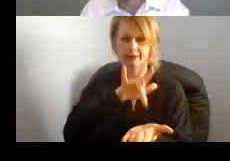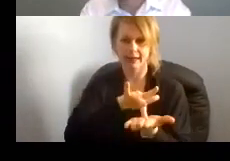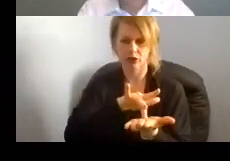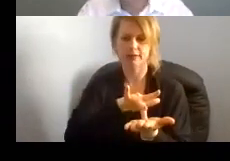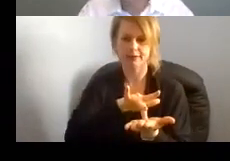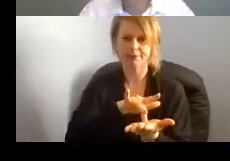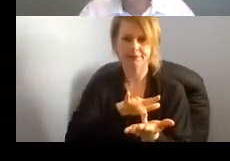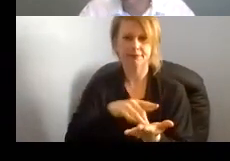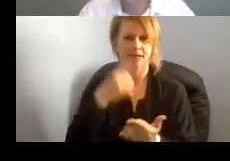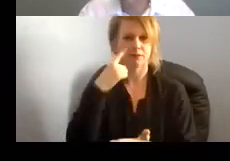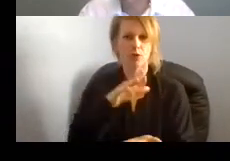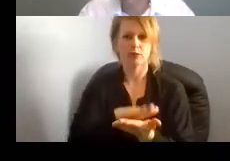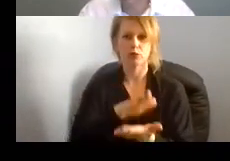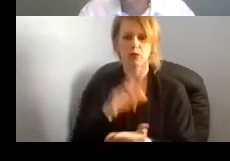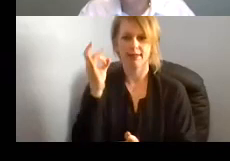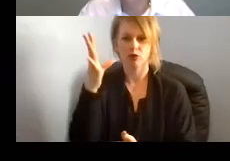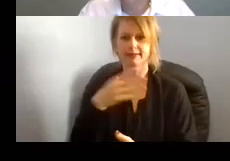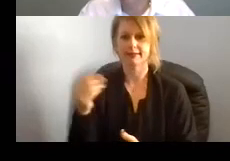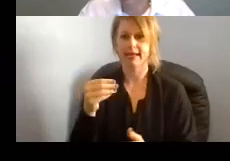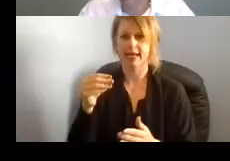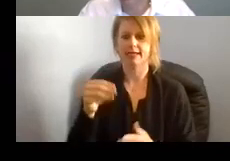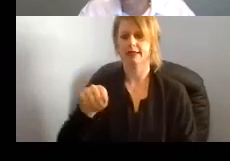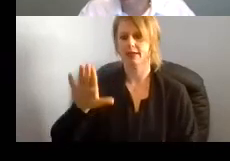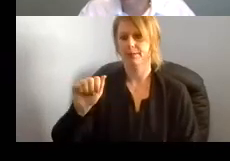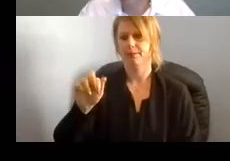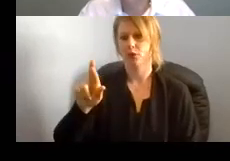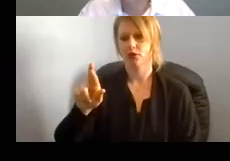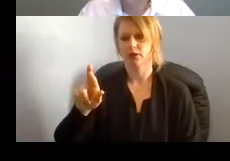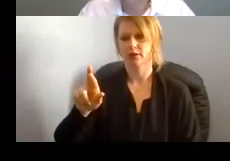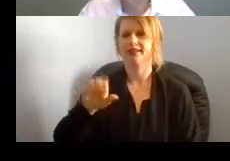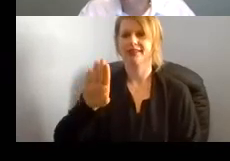What I’d like to do now is open it up to questions that people either